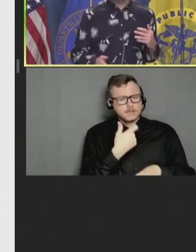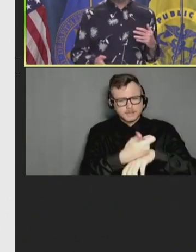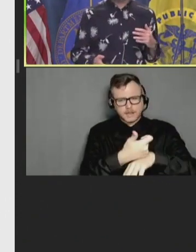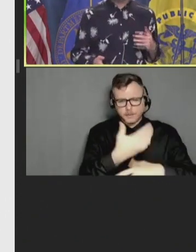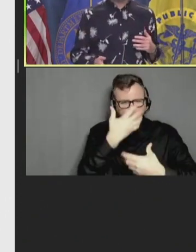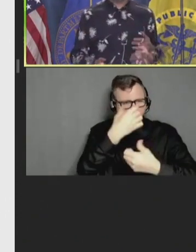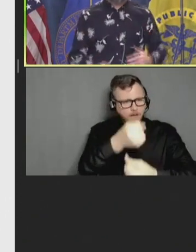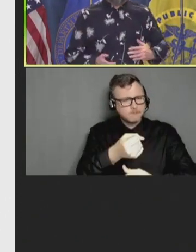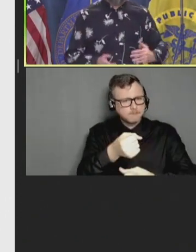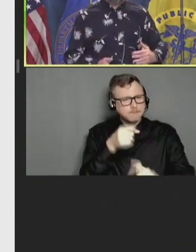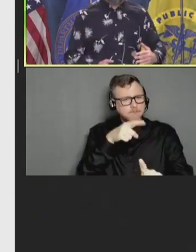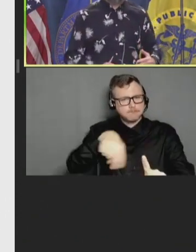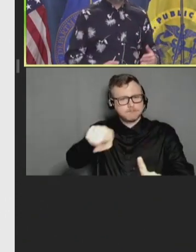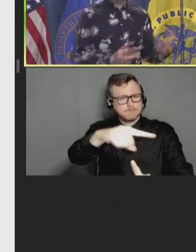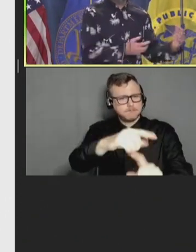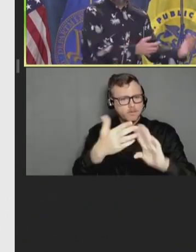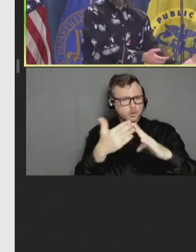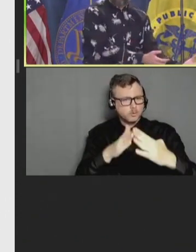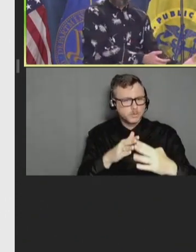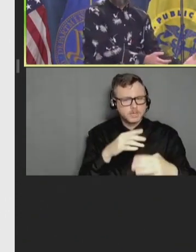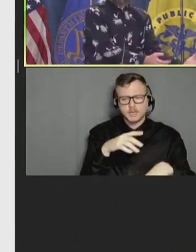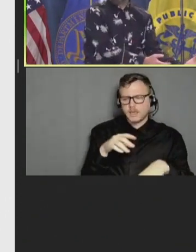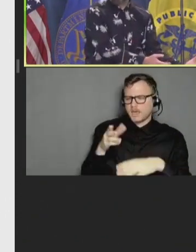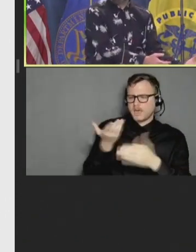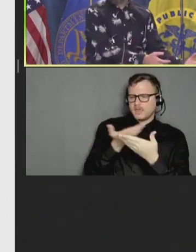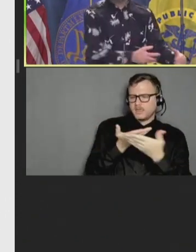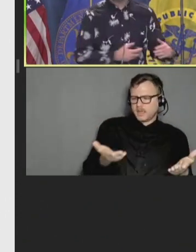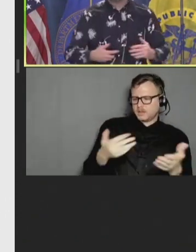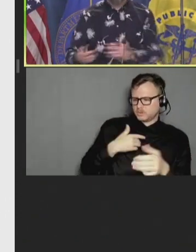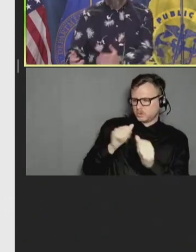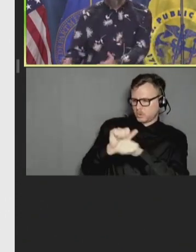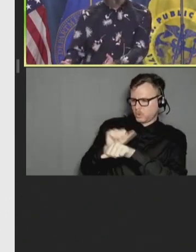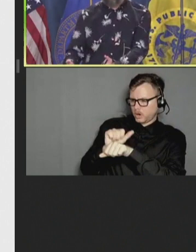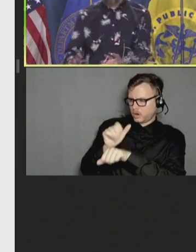some of those things that work in a rural area can maybe work in another rural area,